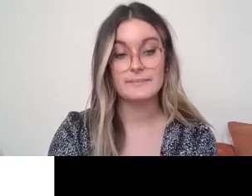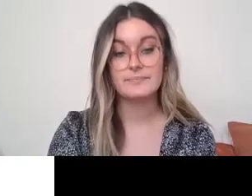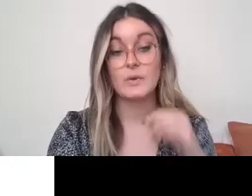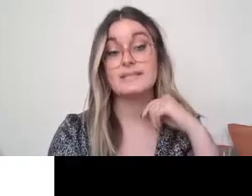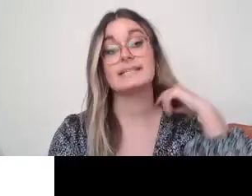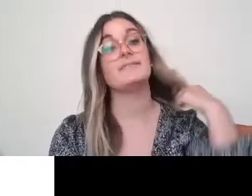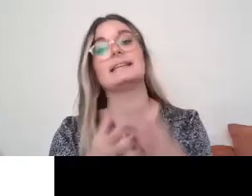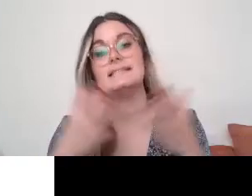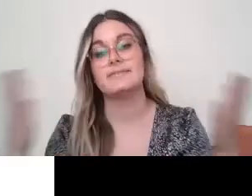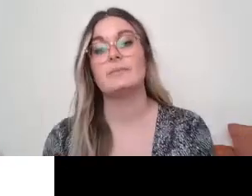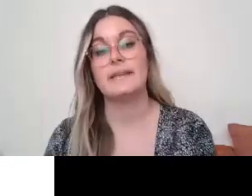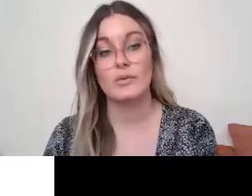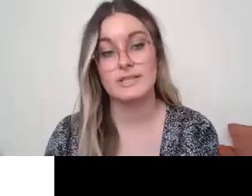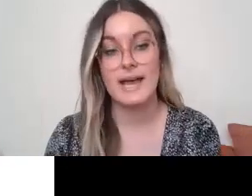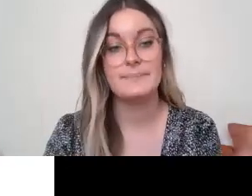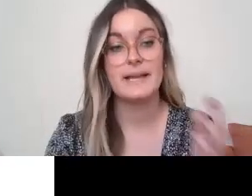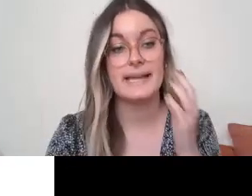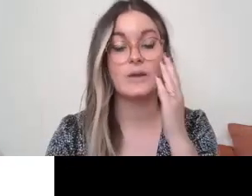or significantly developing over time and getting worse.